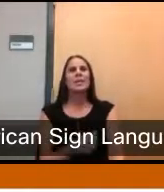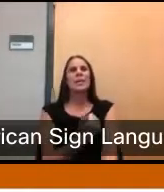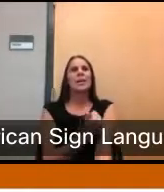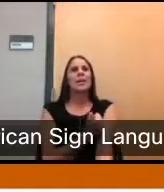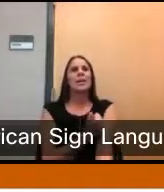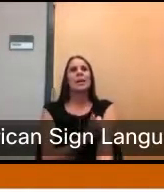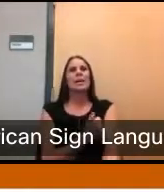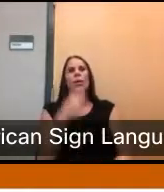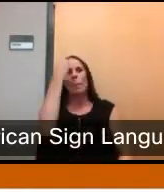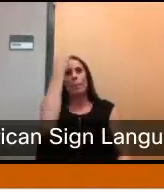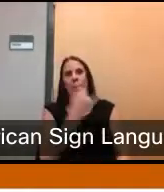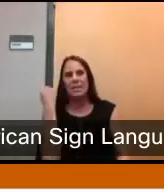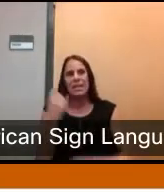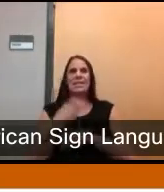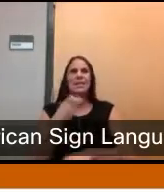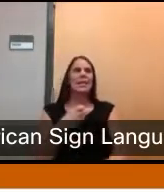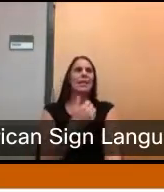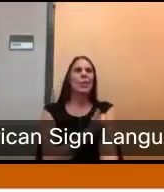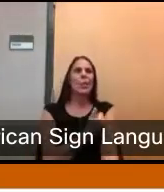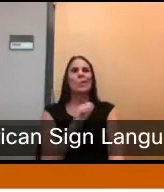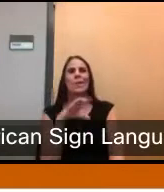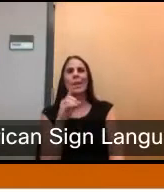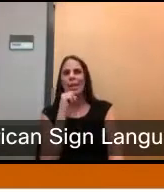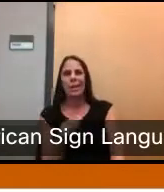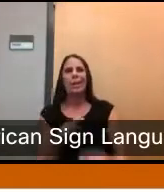of help good things spread. The other thing that happened was in kind